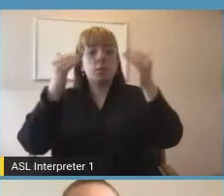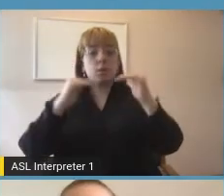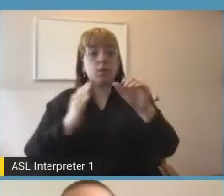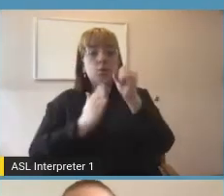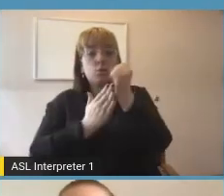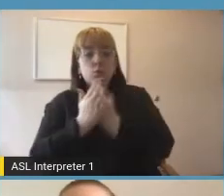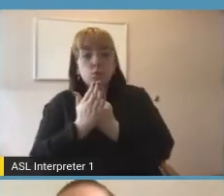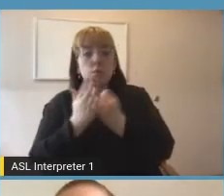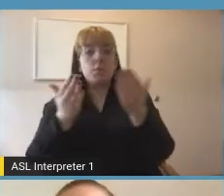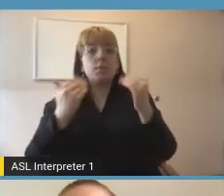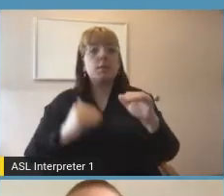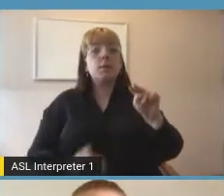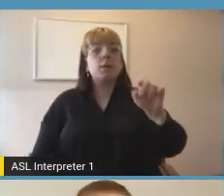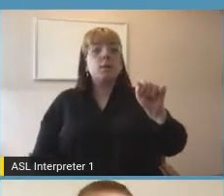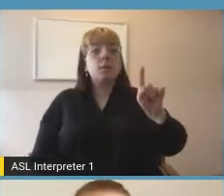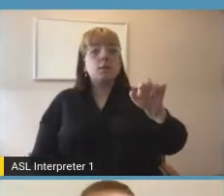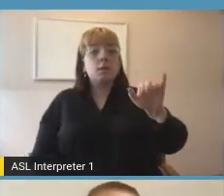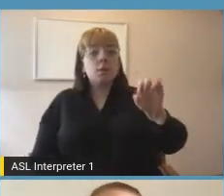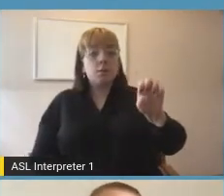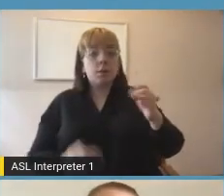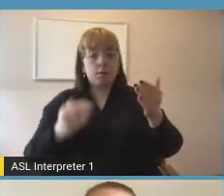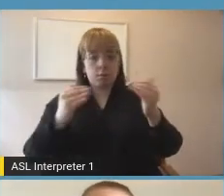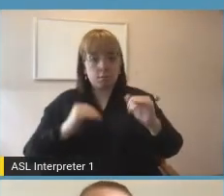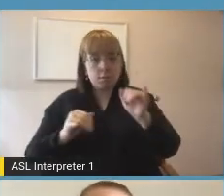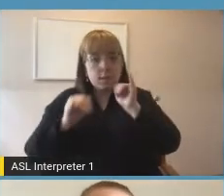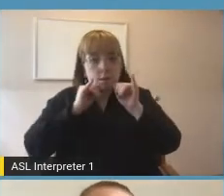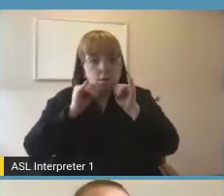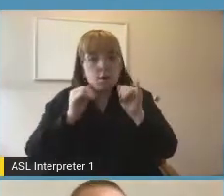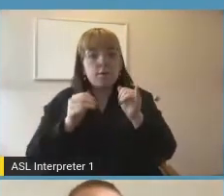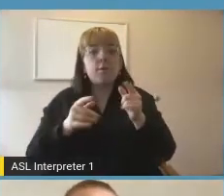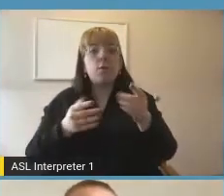I have the interview with Hilda, I have the interview with Dr. Kate Lister, I have the